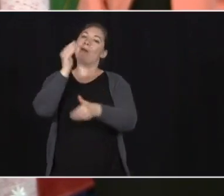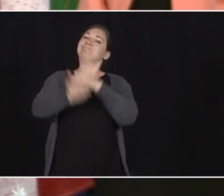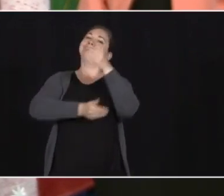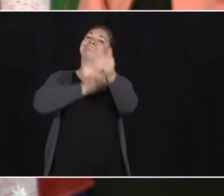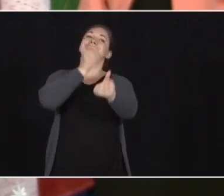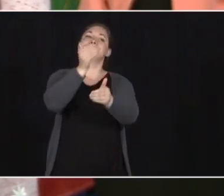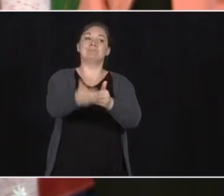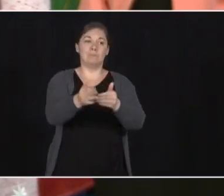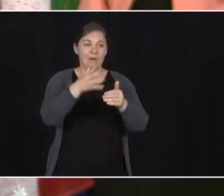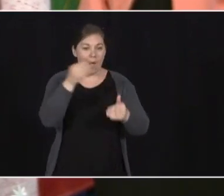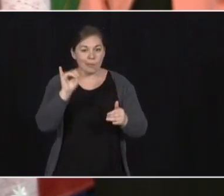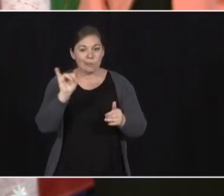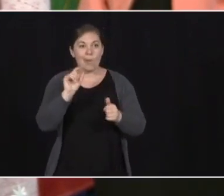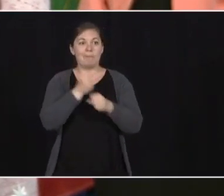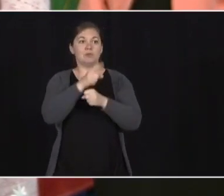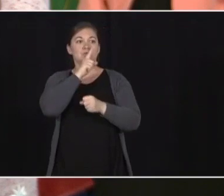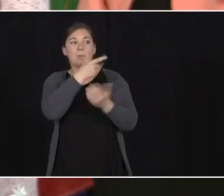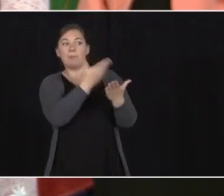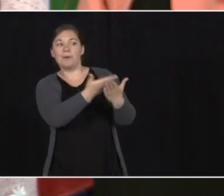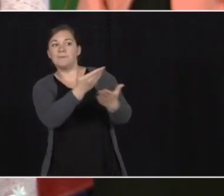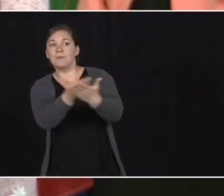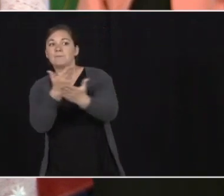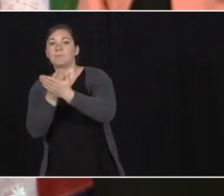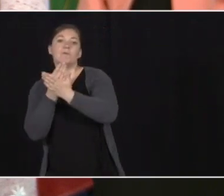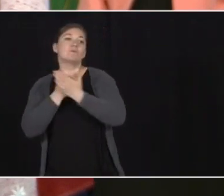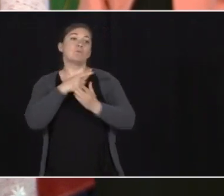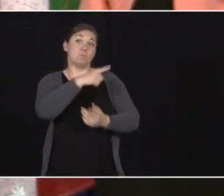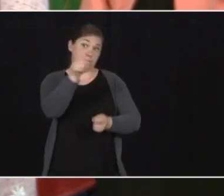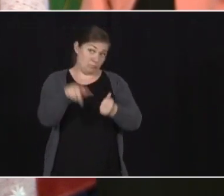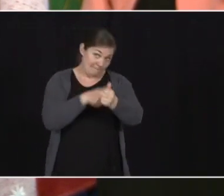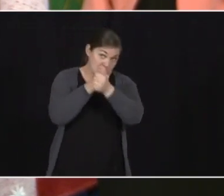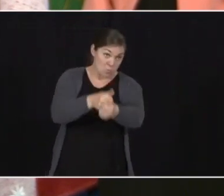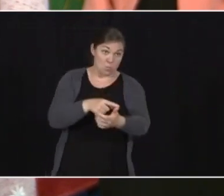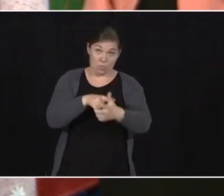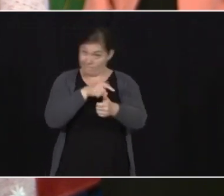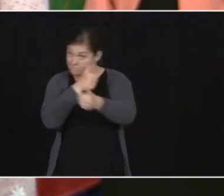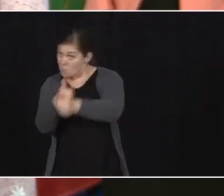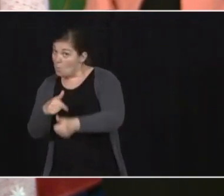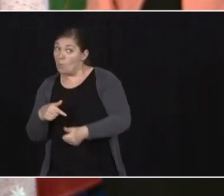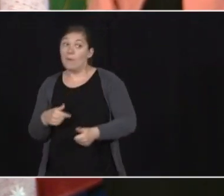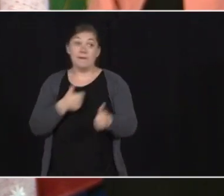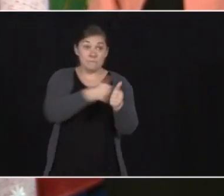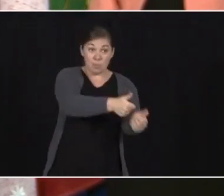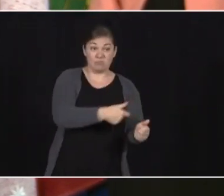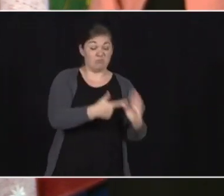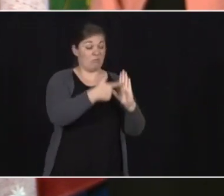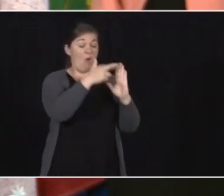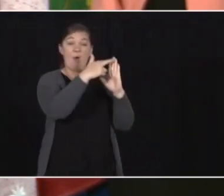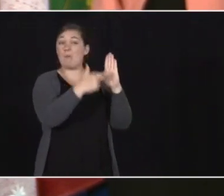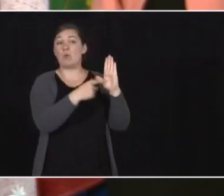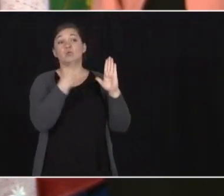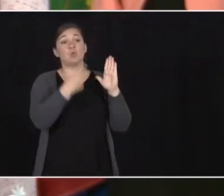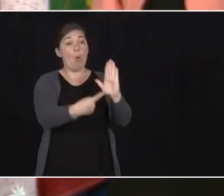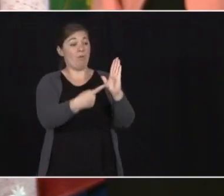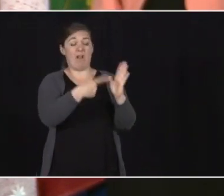To do more verification. This report says it all. We have to do a deep dive